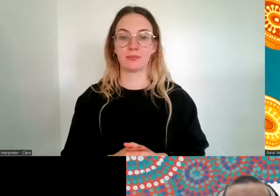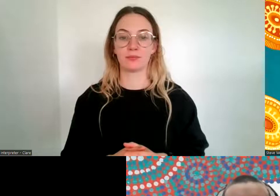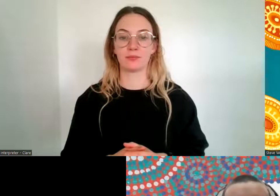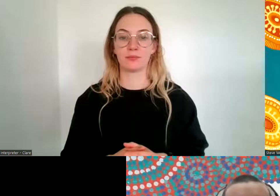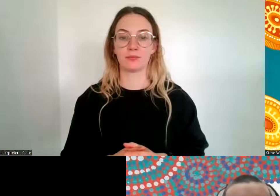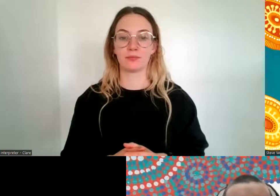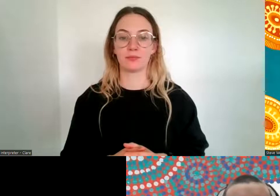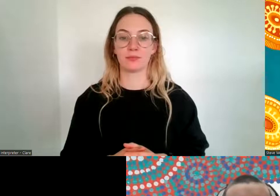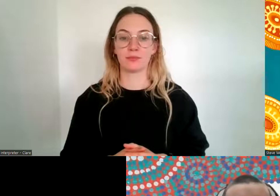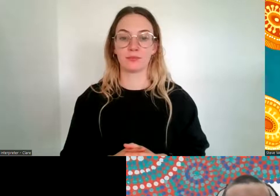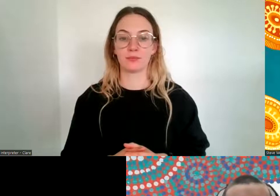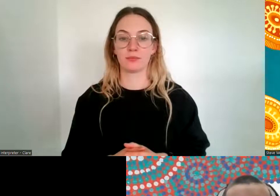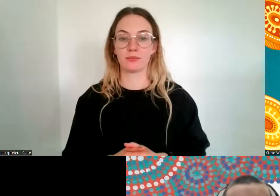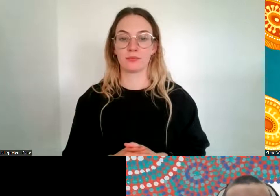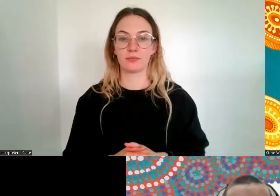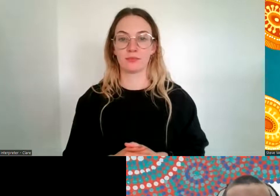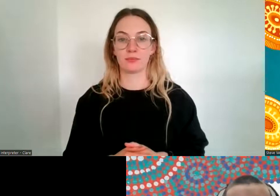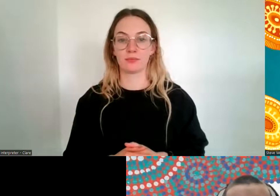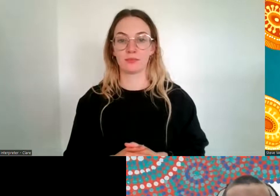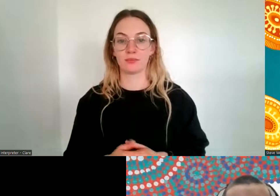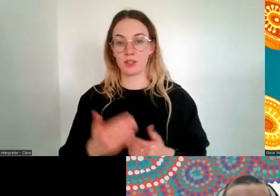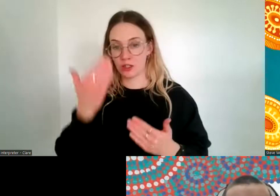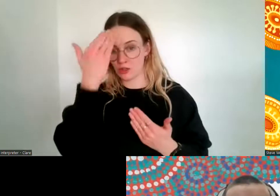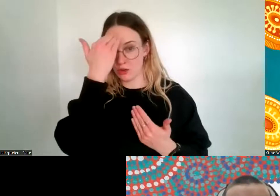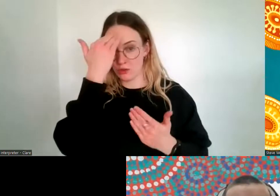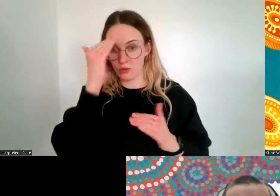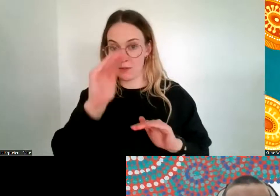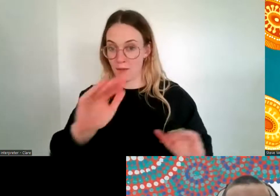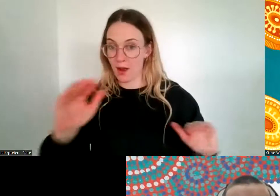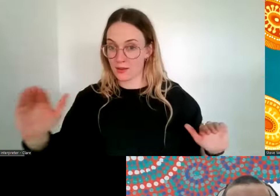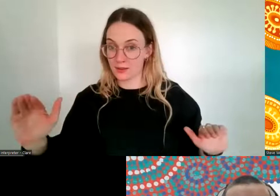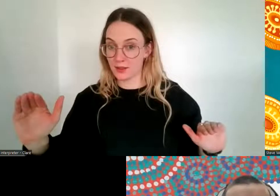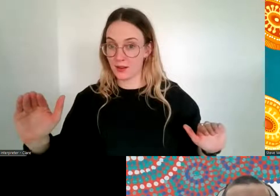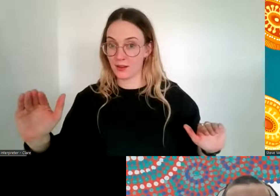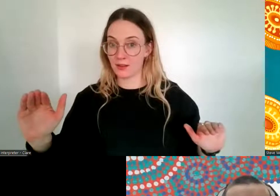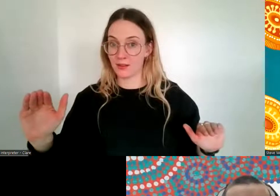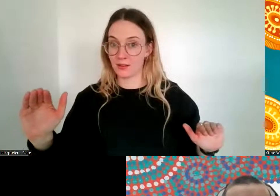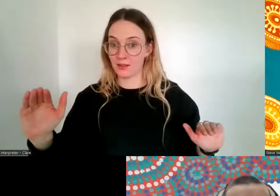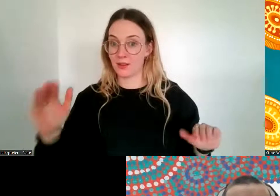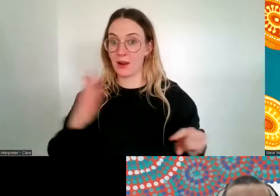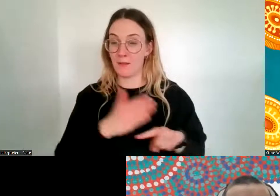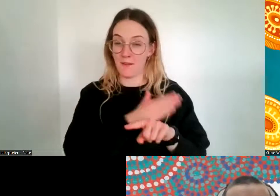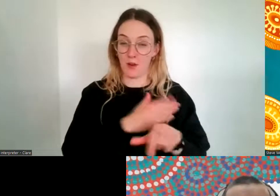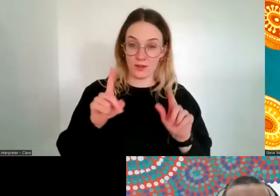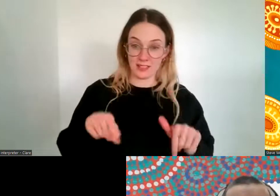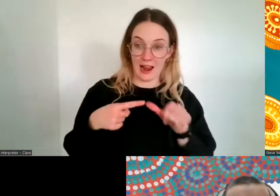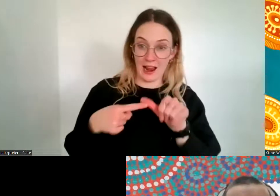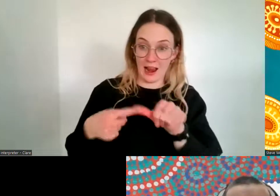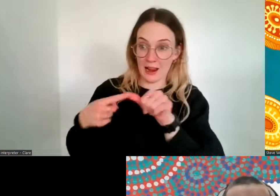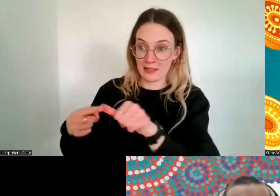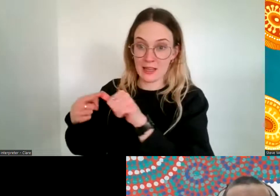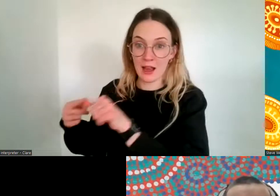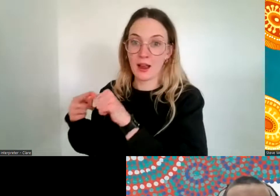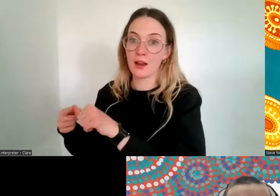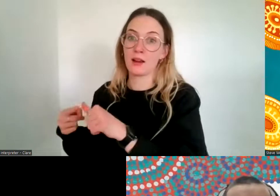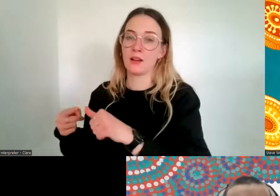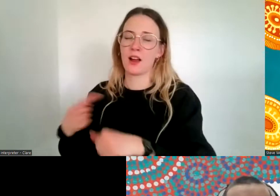Just a reminder before we commence the Q and A session that, as I've mentioned before, there are